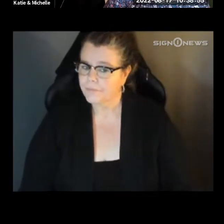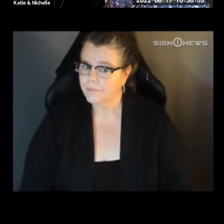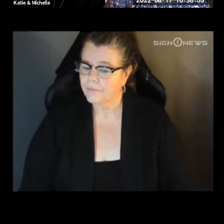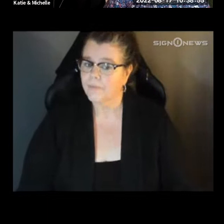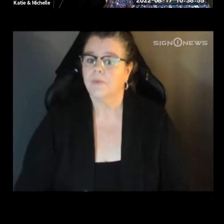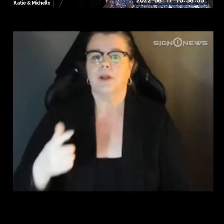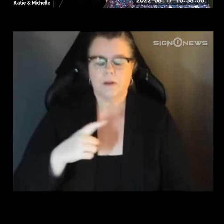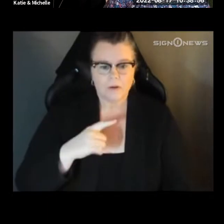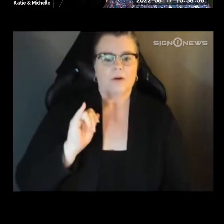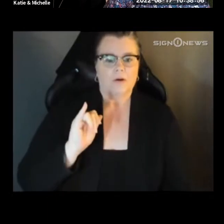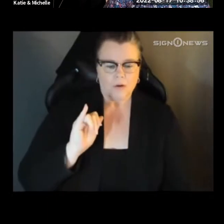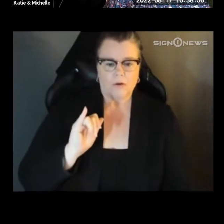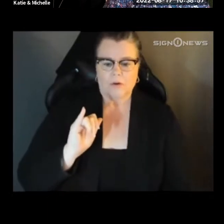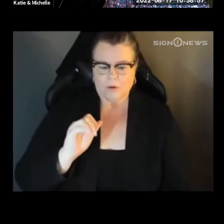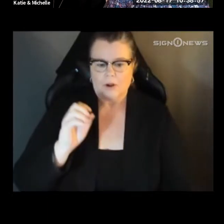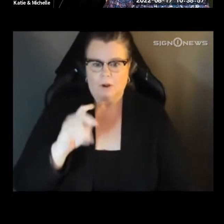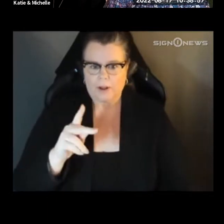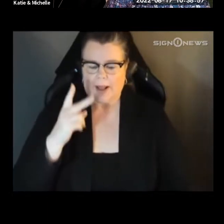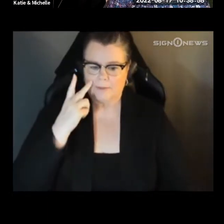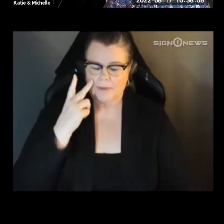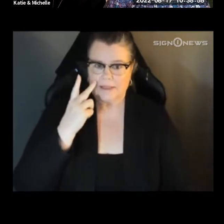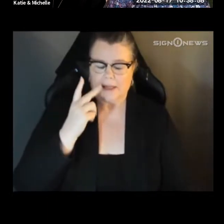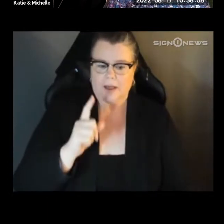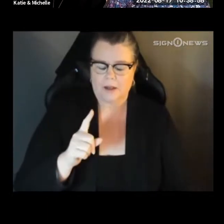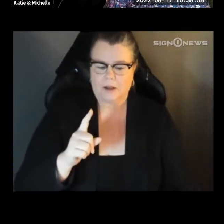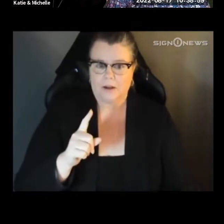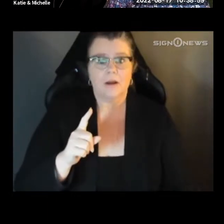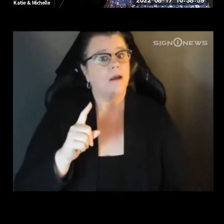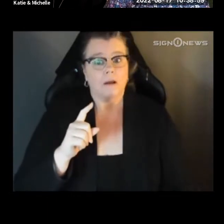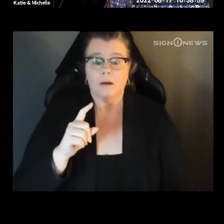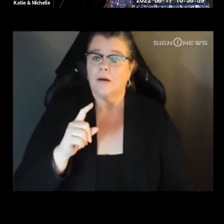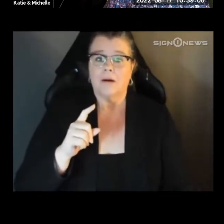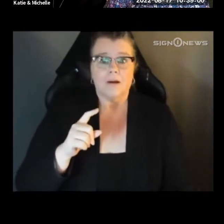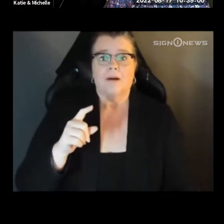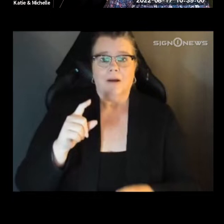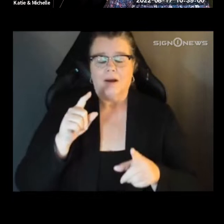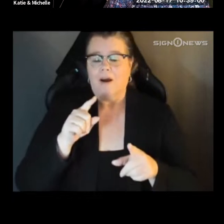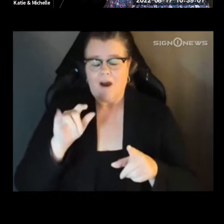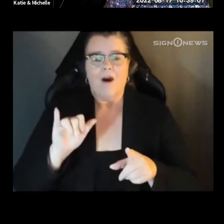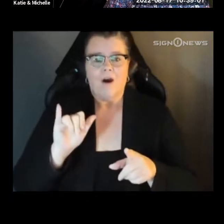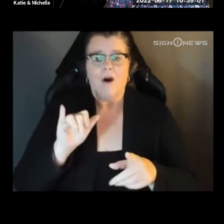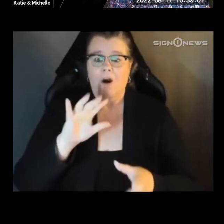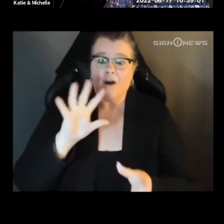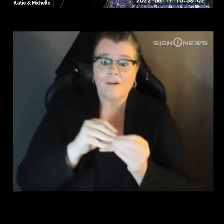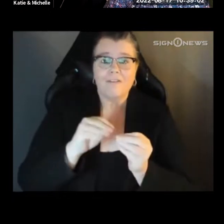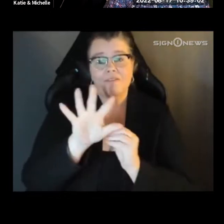it's uh well this looks great guys we have 50 of the folks here are self-advocates and